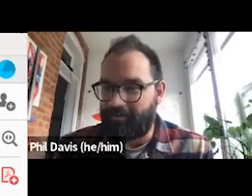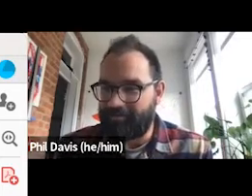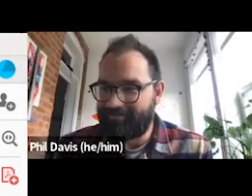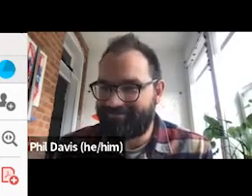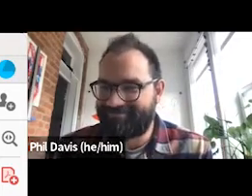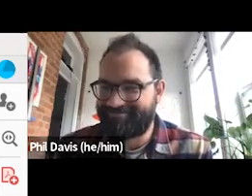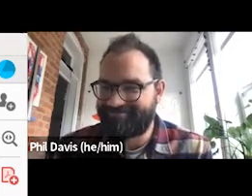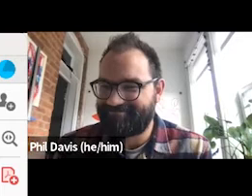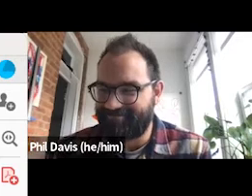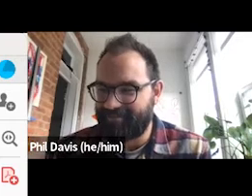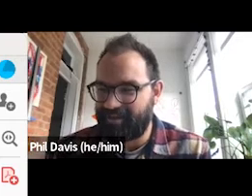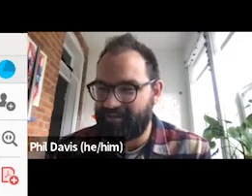down.